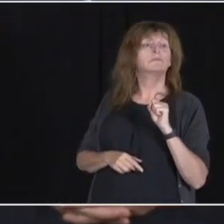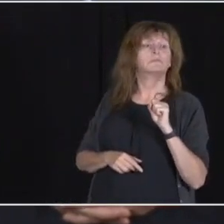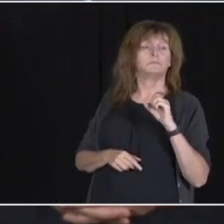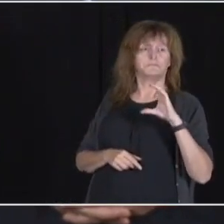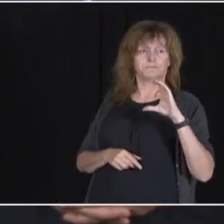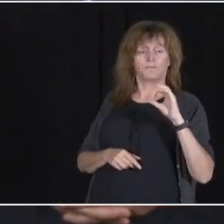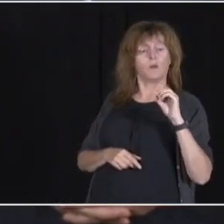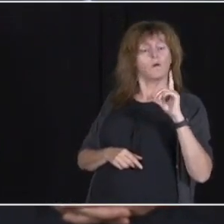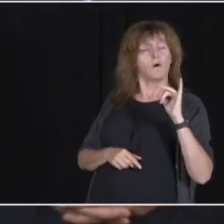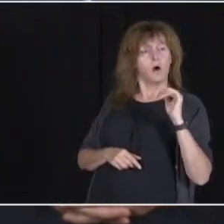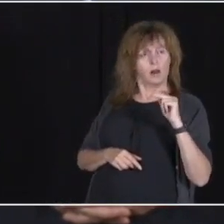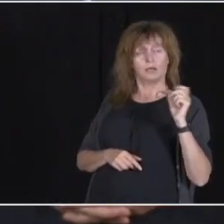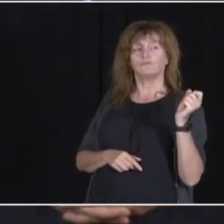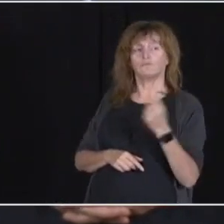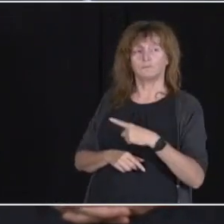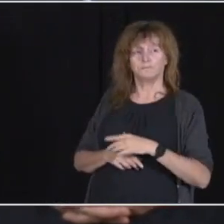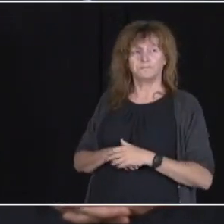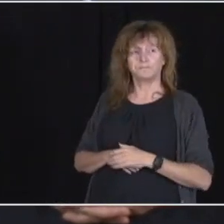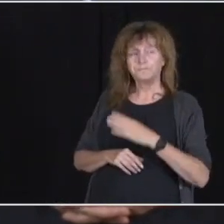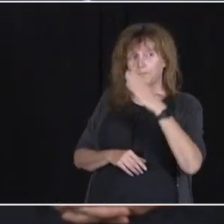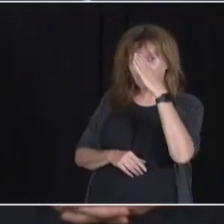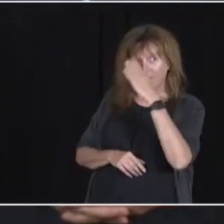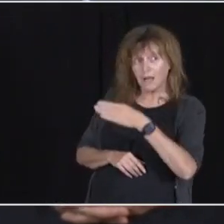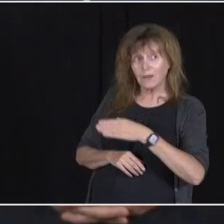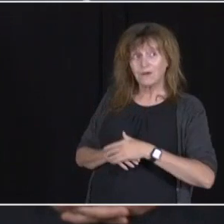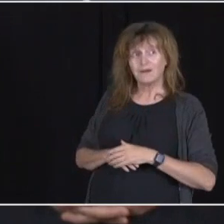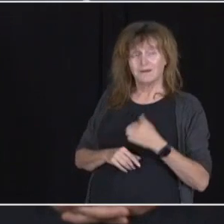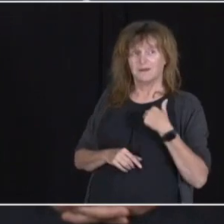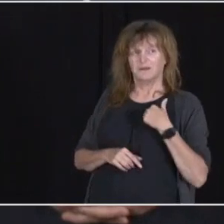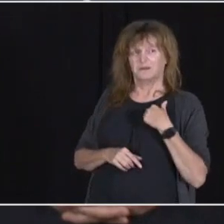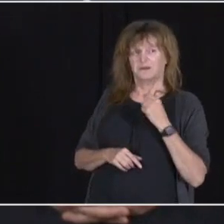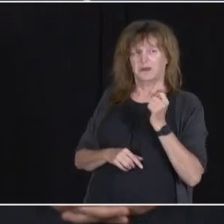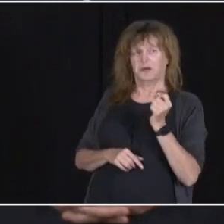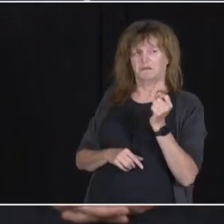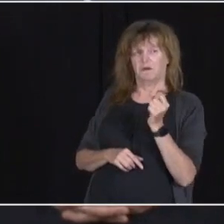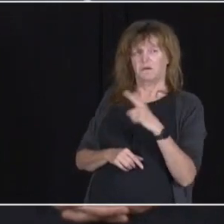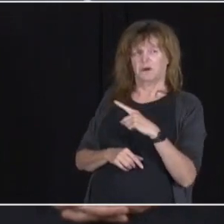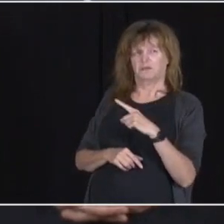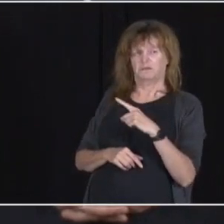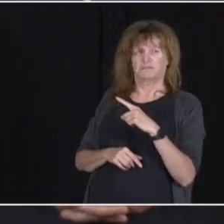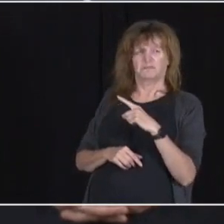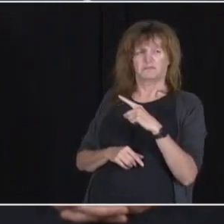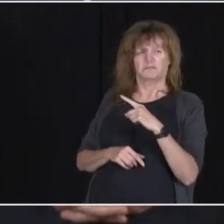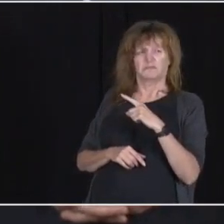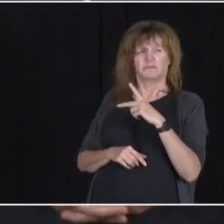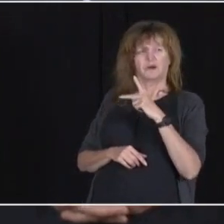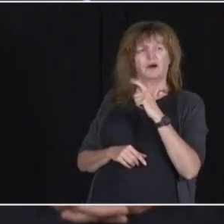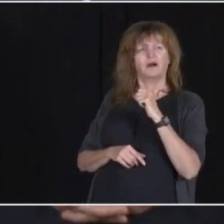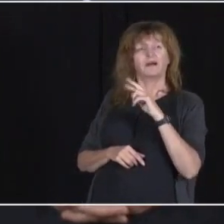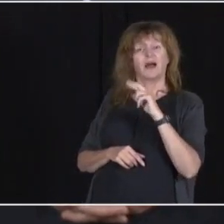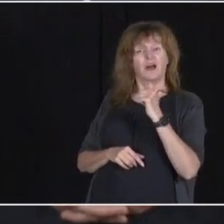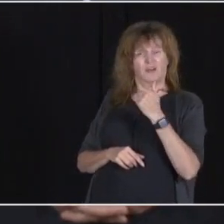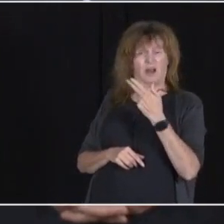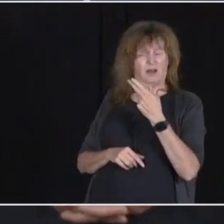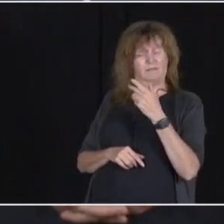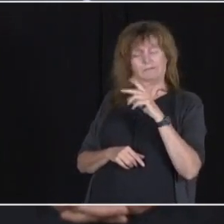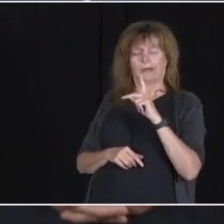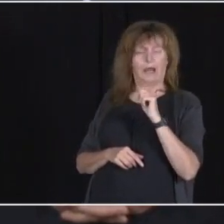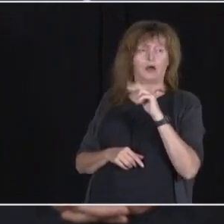Next question. Next question comes from: CTV news. Hi there premier Ford. I just had another follow-up question.